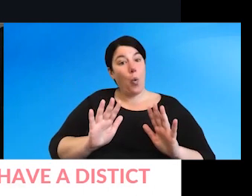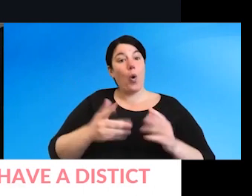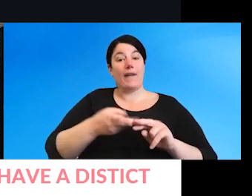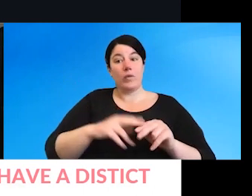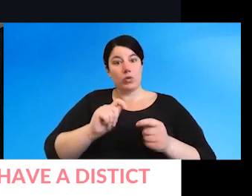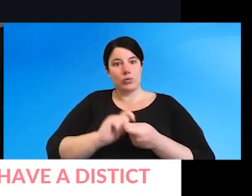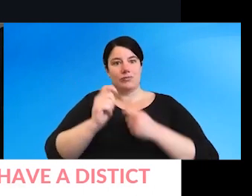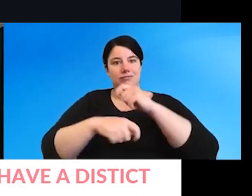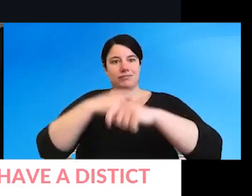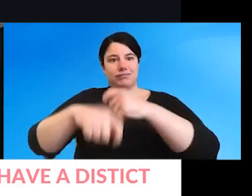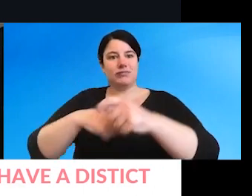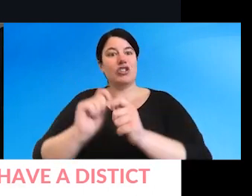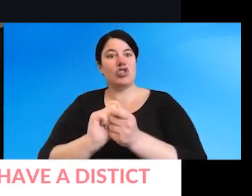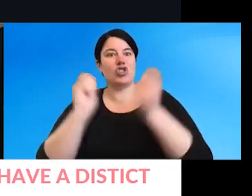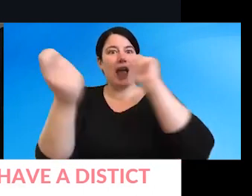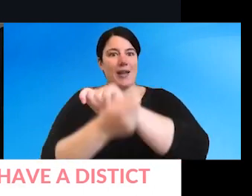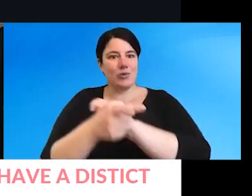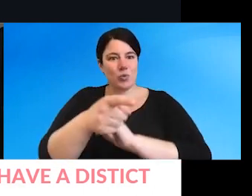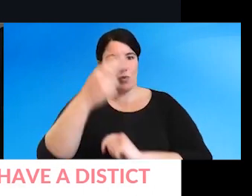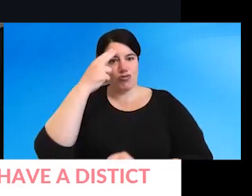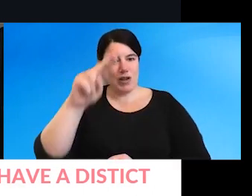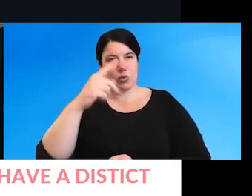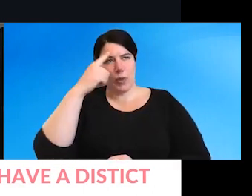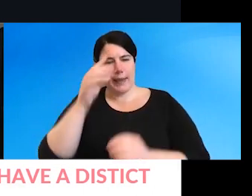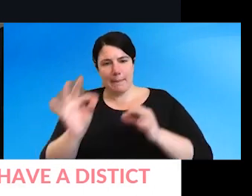and change it slightly, thinking strategically about how you can take